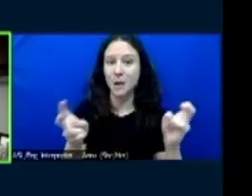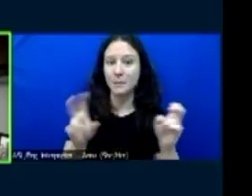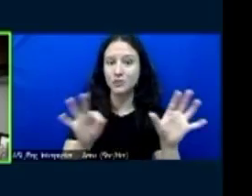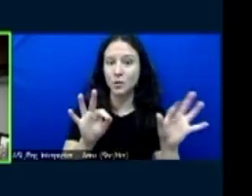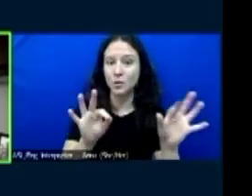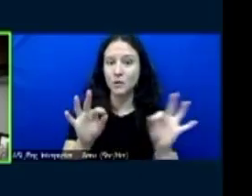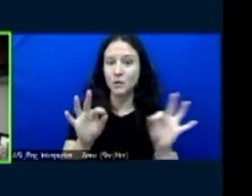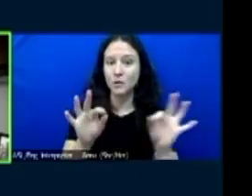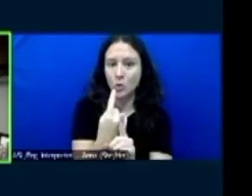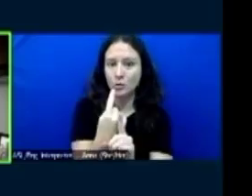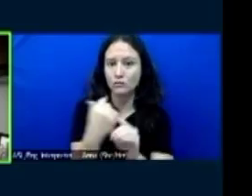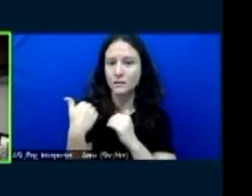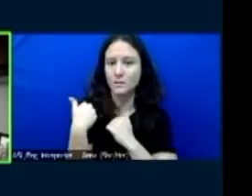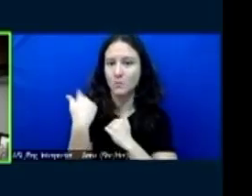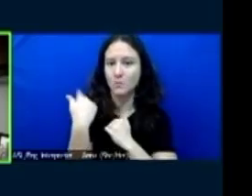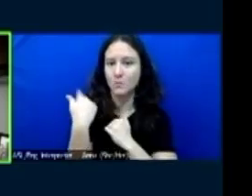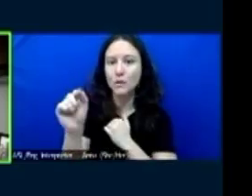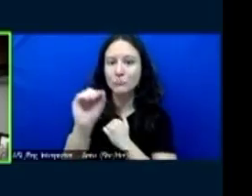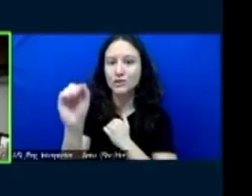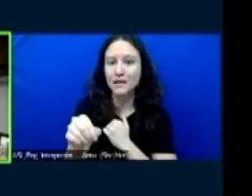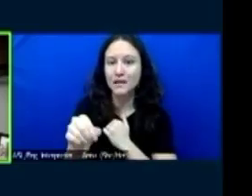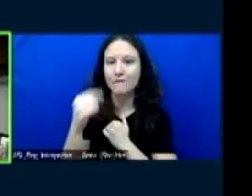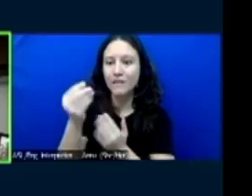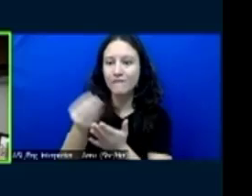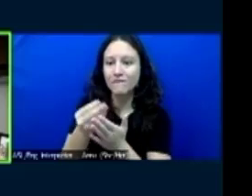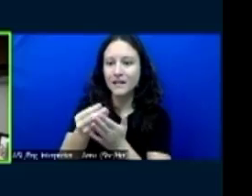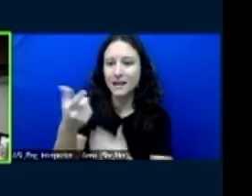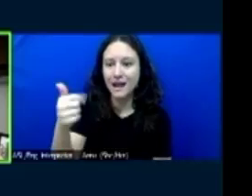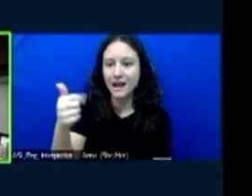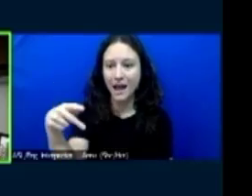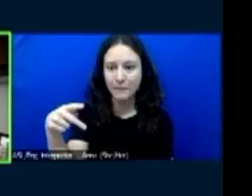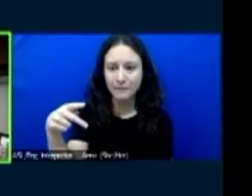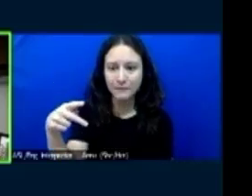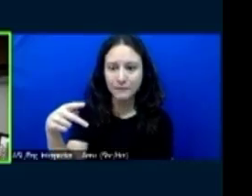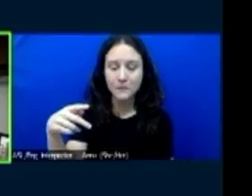And their bottom-line conclusion was that the reason for this